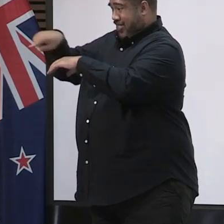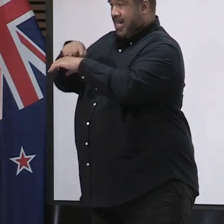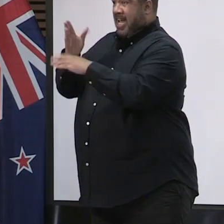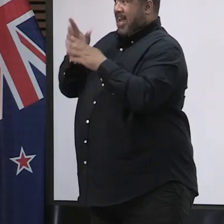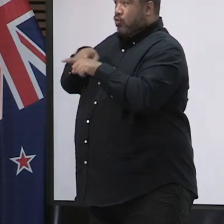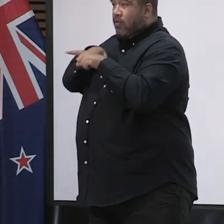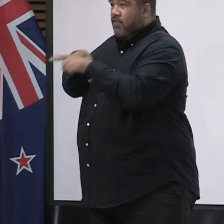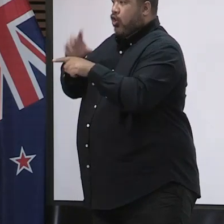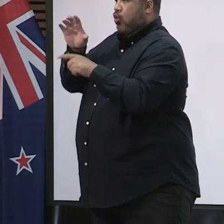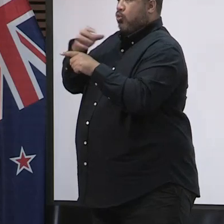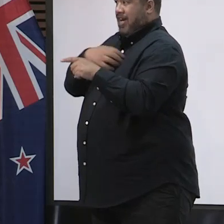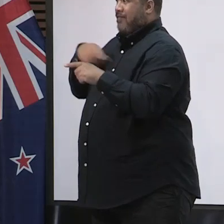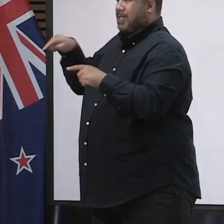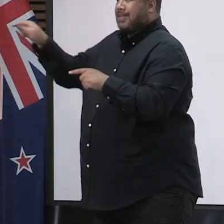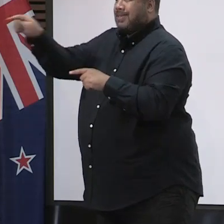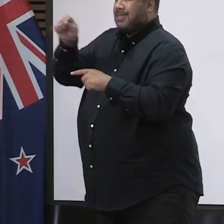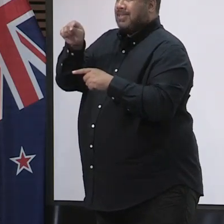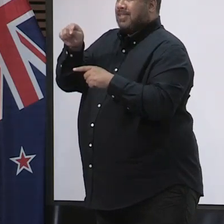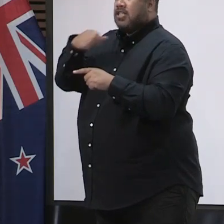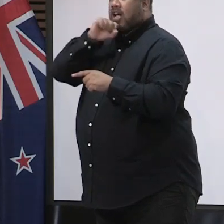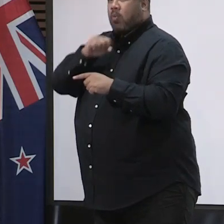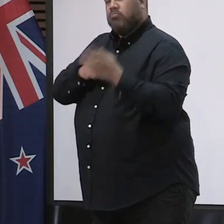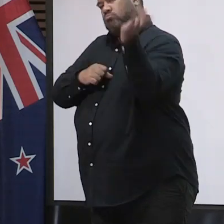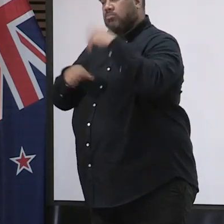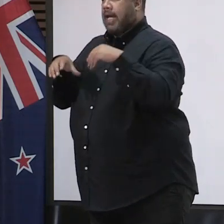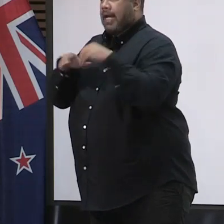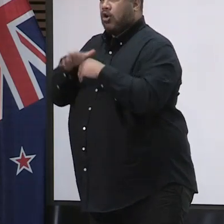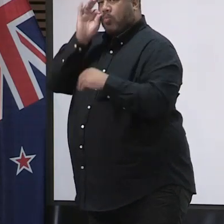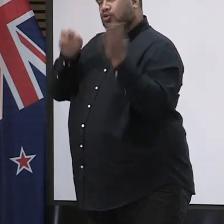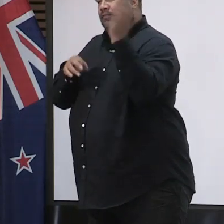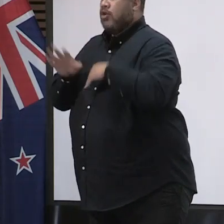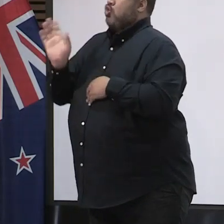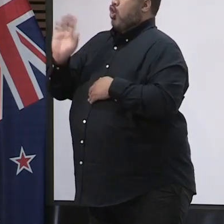his role is to respond to the